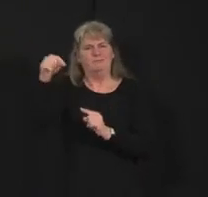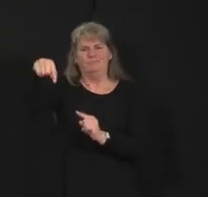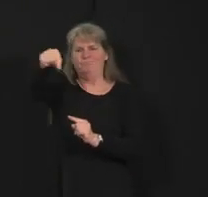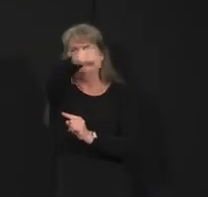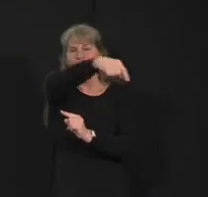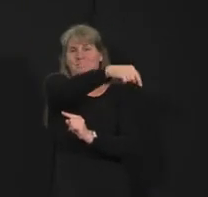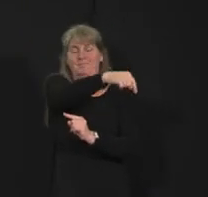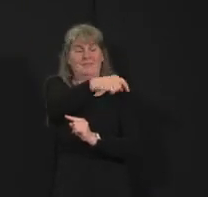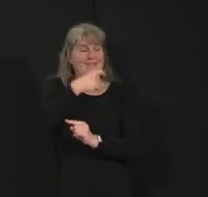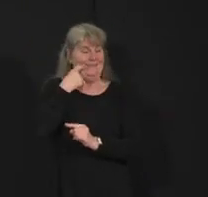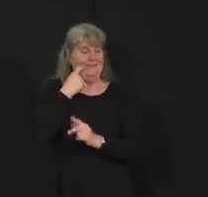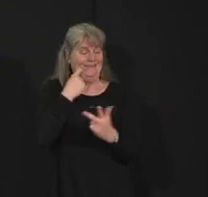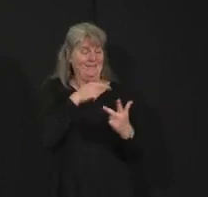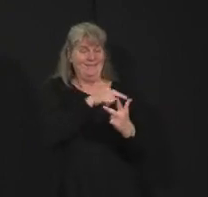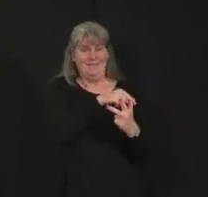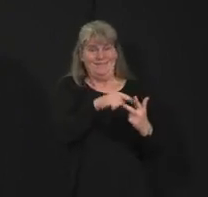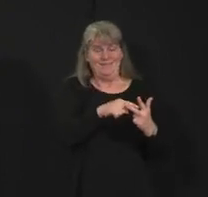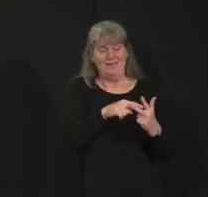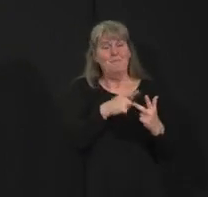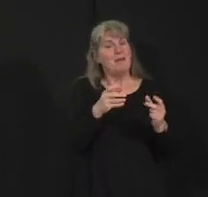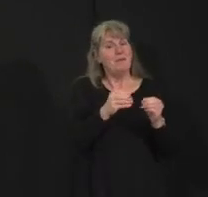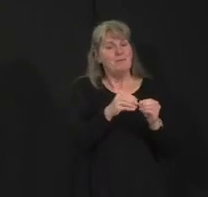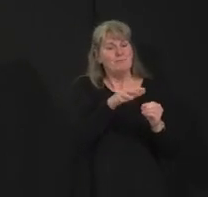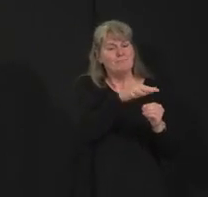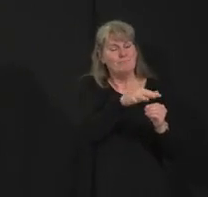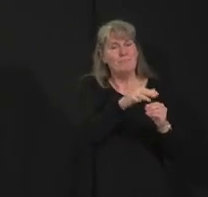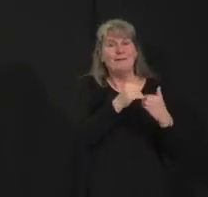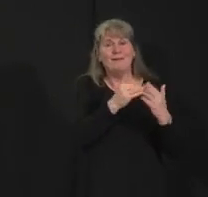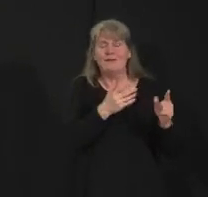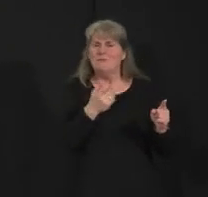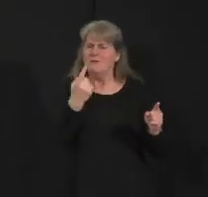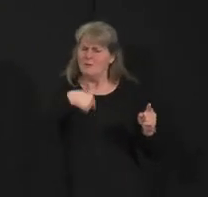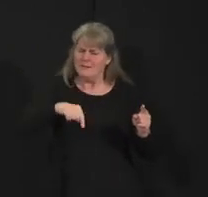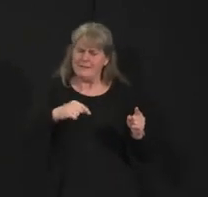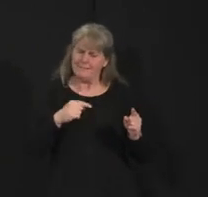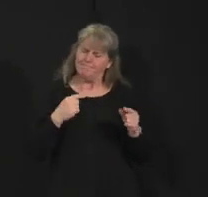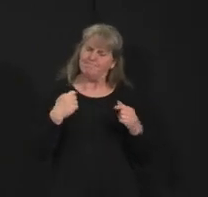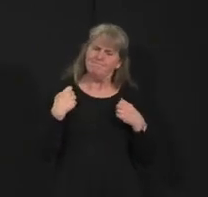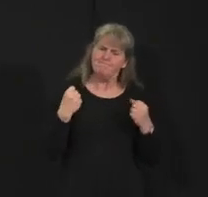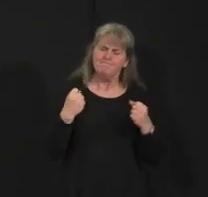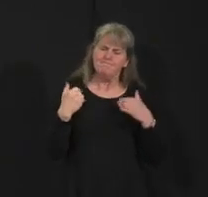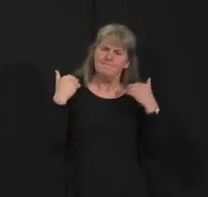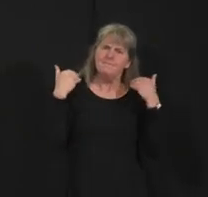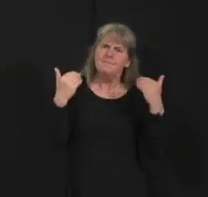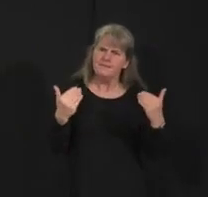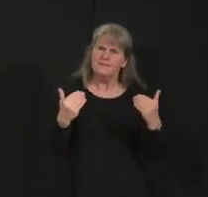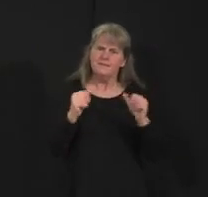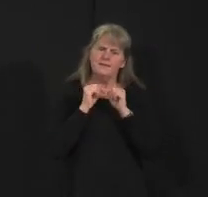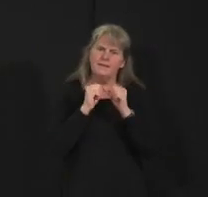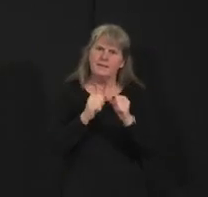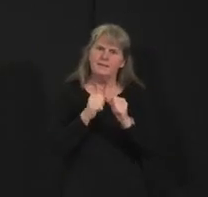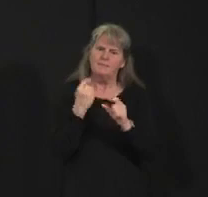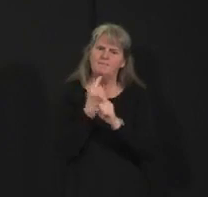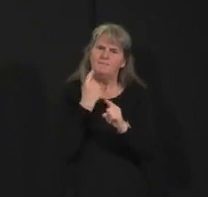these recent cases and possibly more to come, we can confidently pursue and continue our pursuit